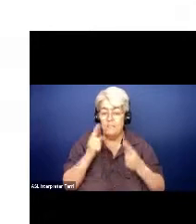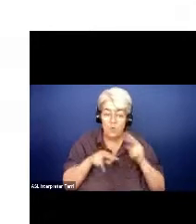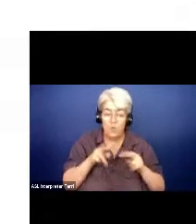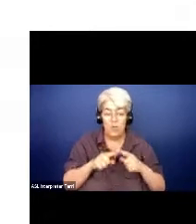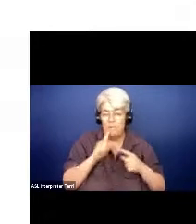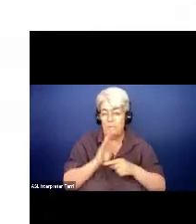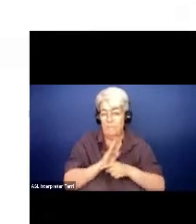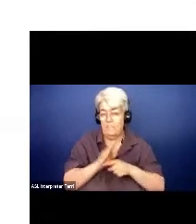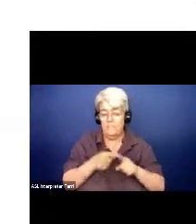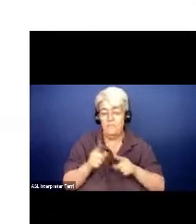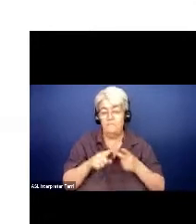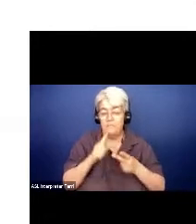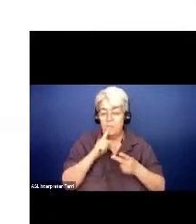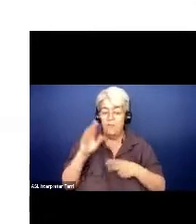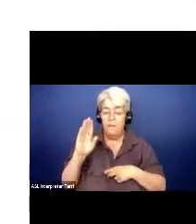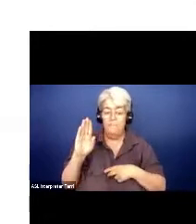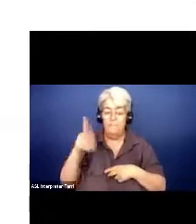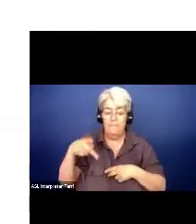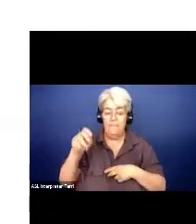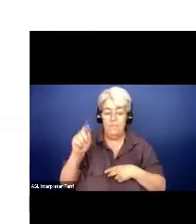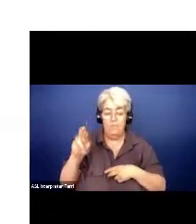to welcome Peter Bisbecos, executive